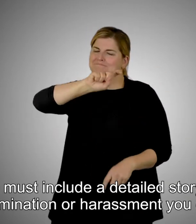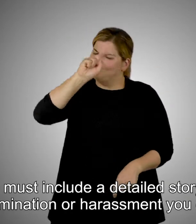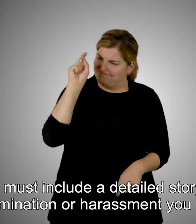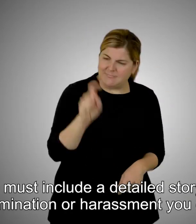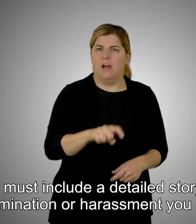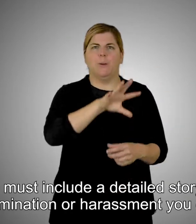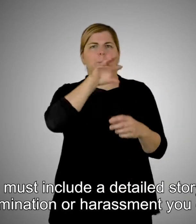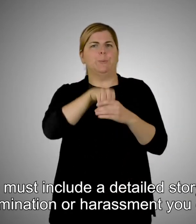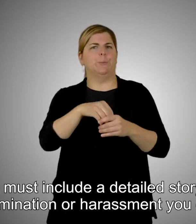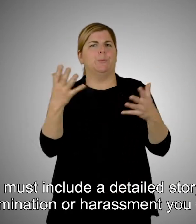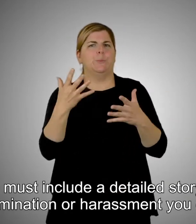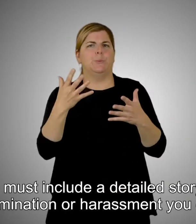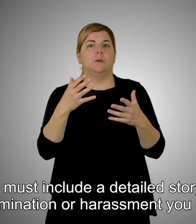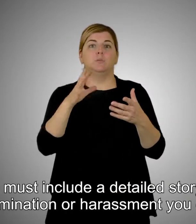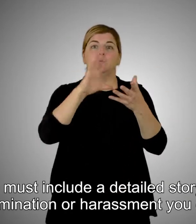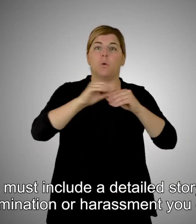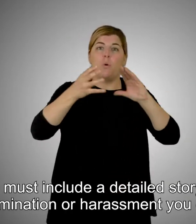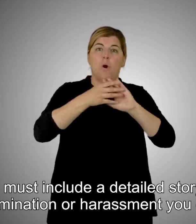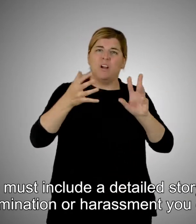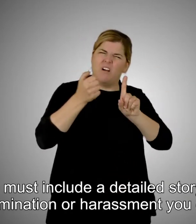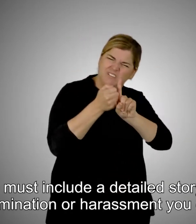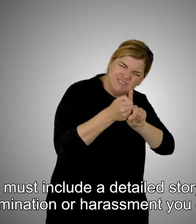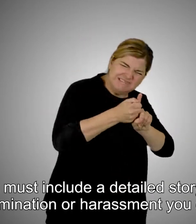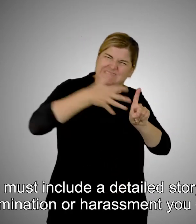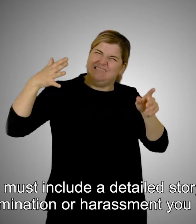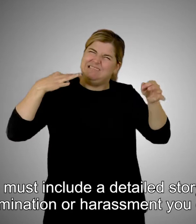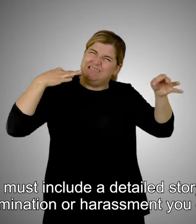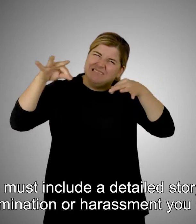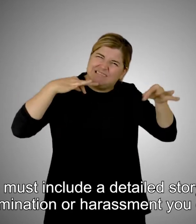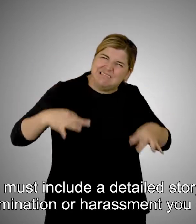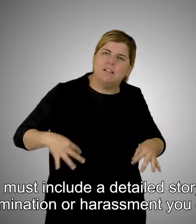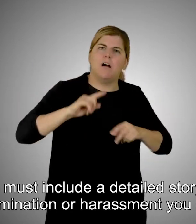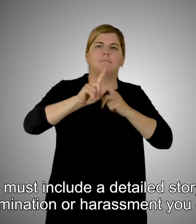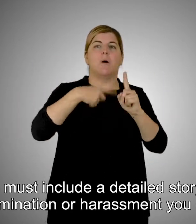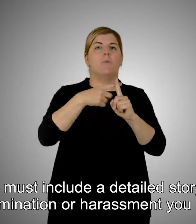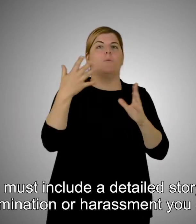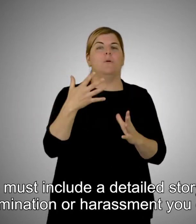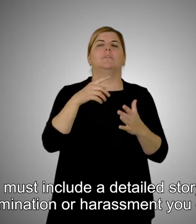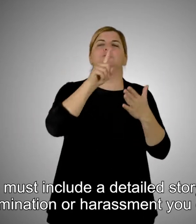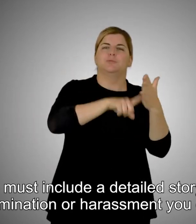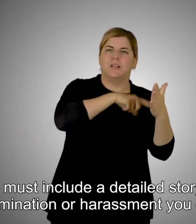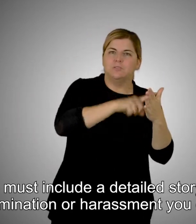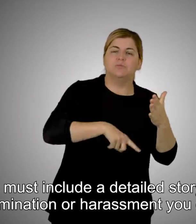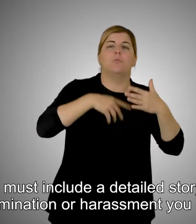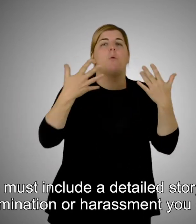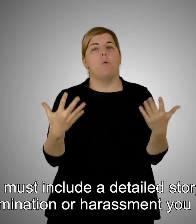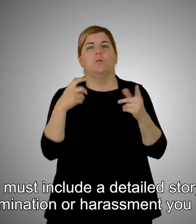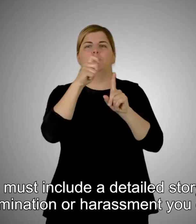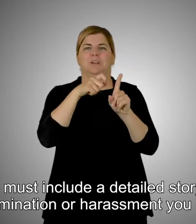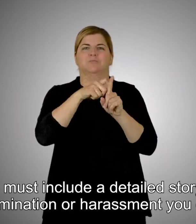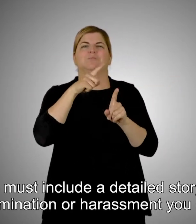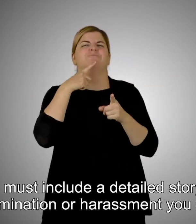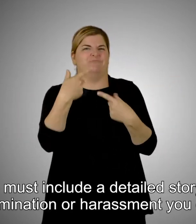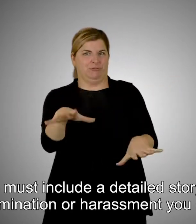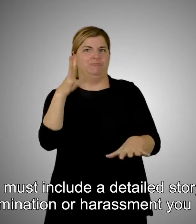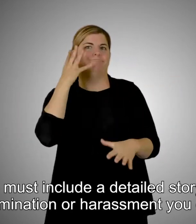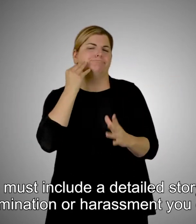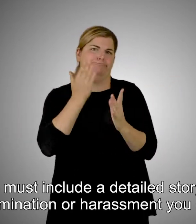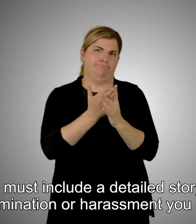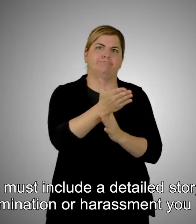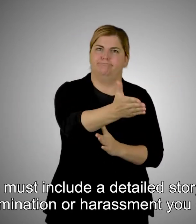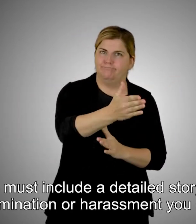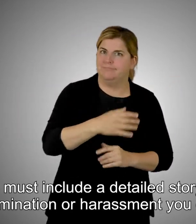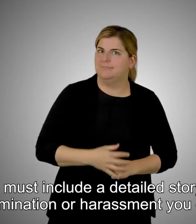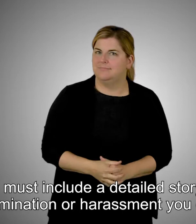you must include a detailed story about the discrimination or harassment you experienced.